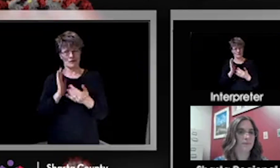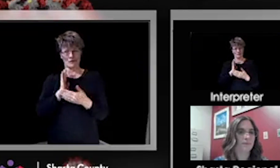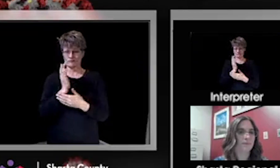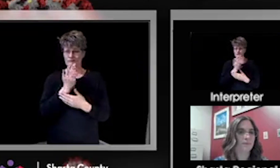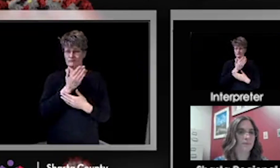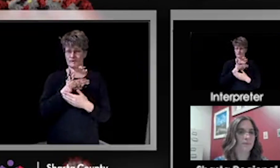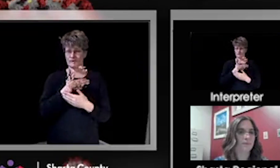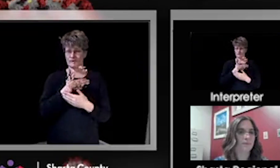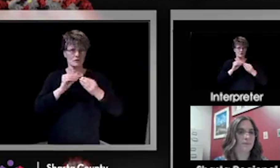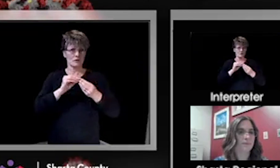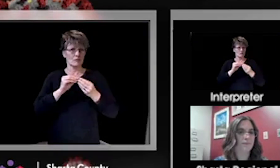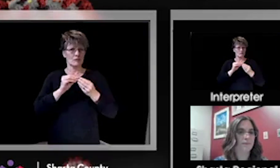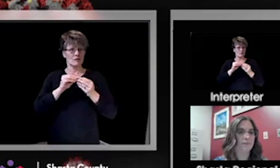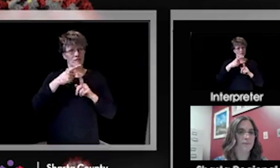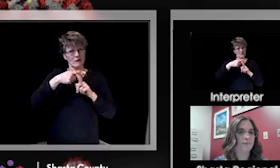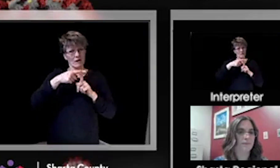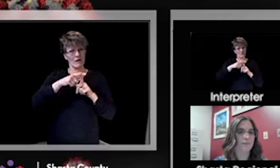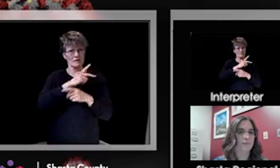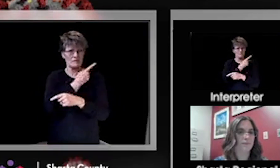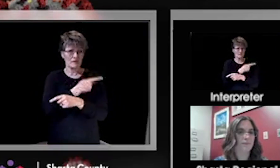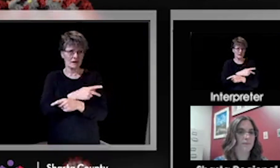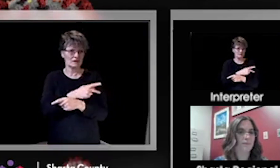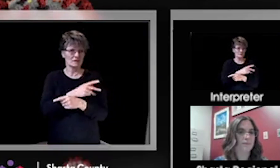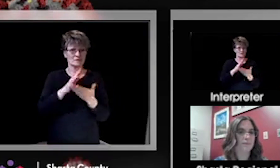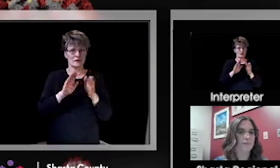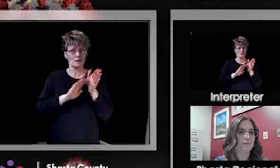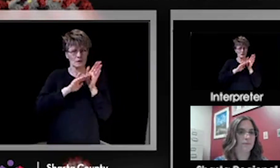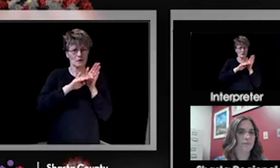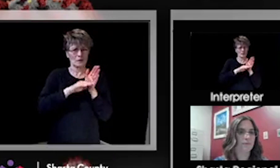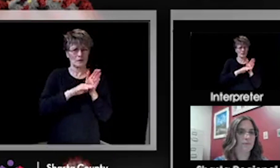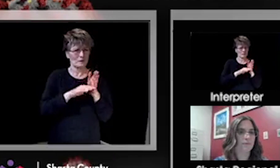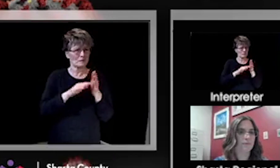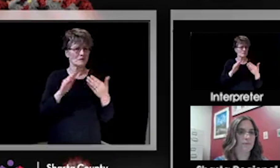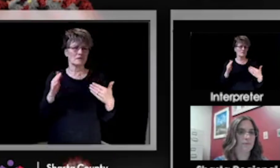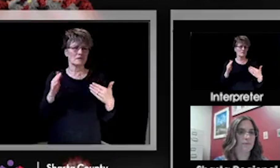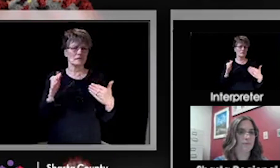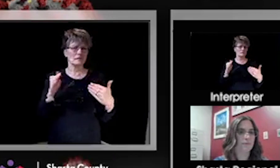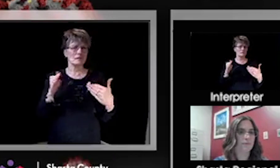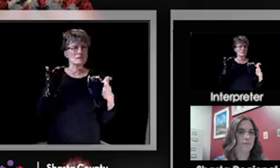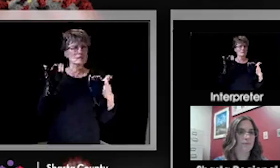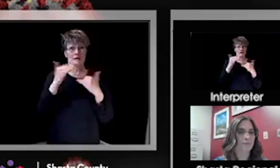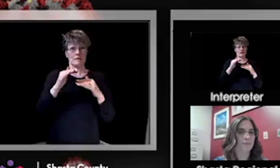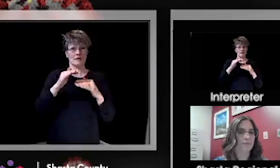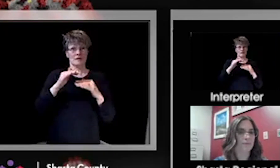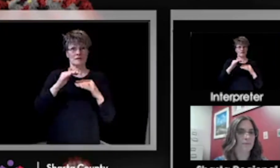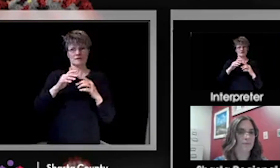have very limited transmission happening, because the stay-at-home order has been so